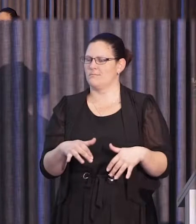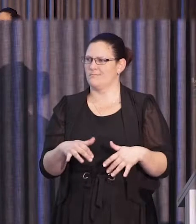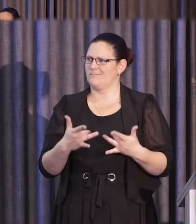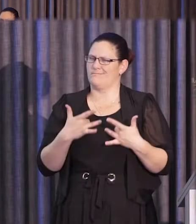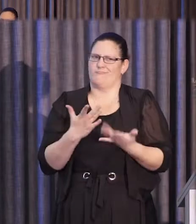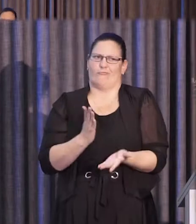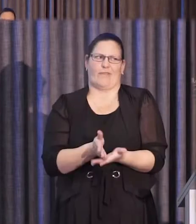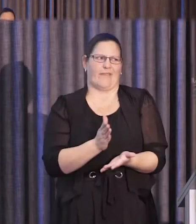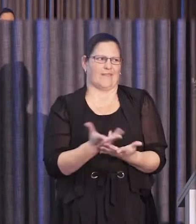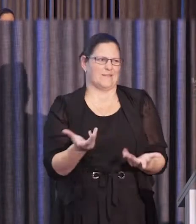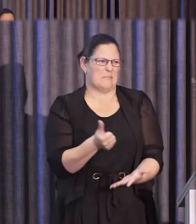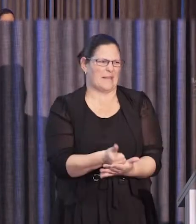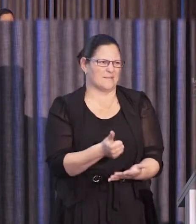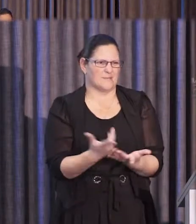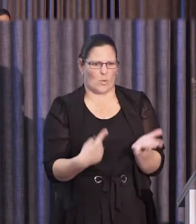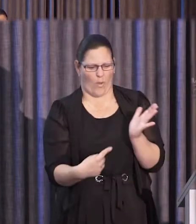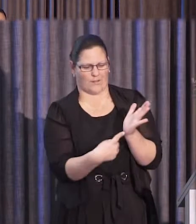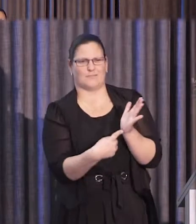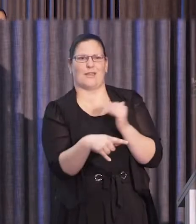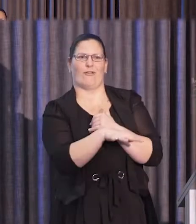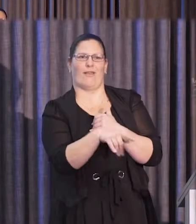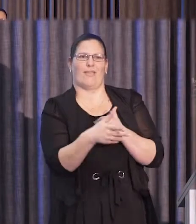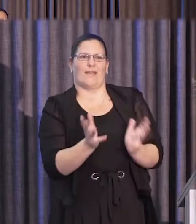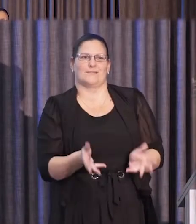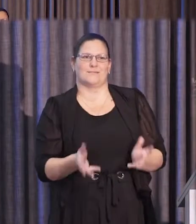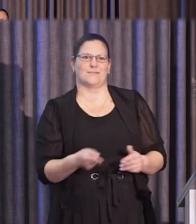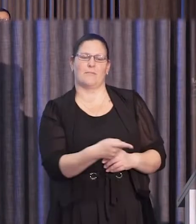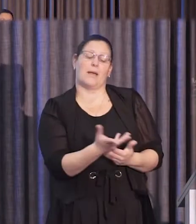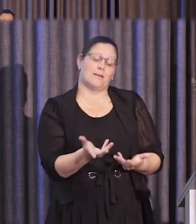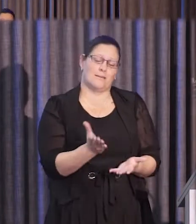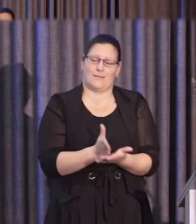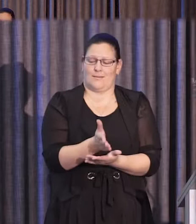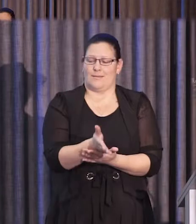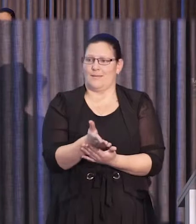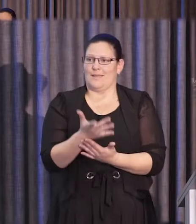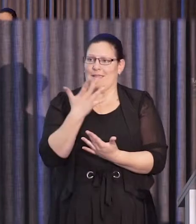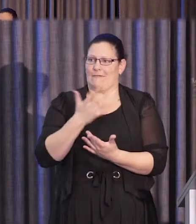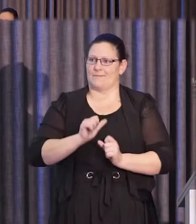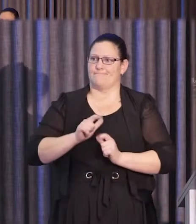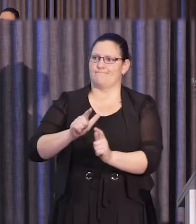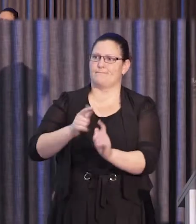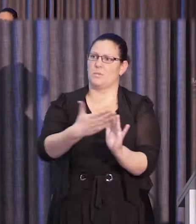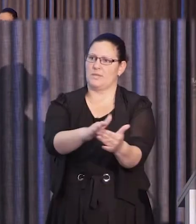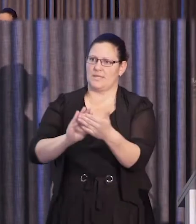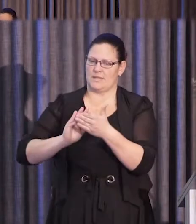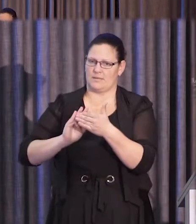that actually, if you need to be able to go out in the community, that you've got access to facilities. So, in some ways, it's pretty appalling